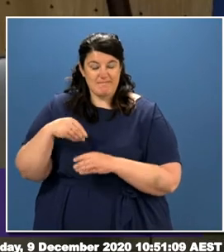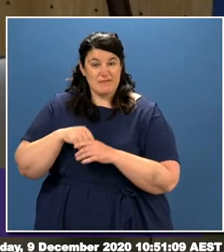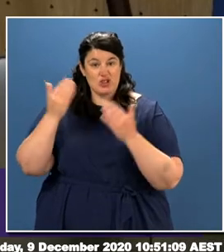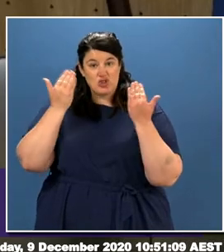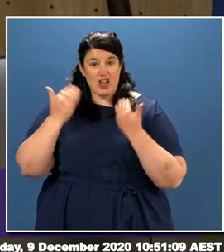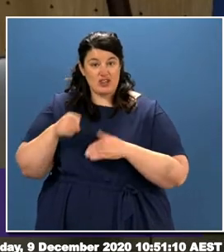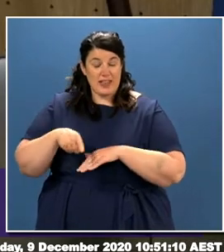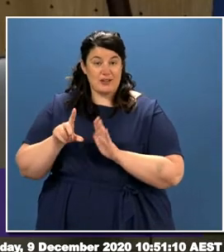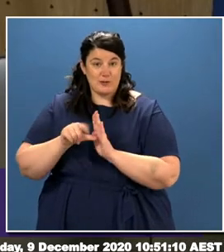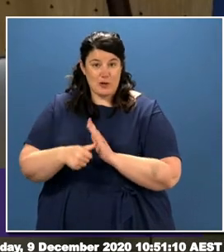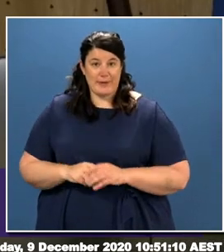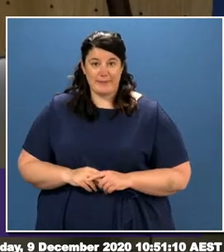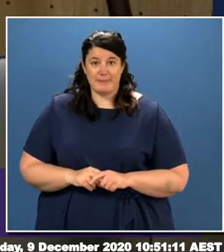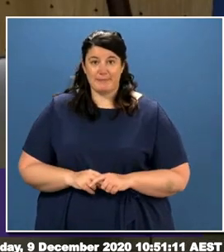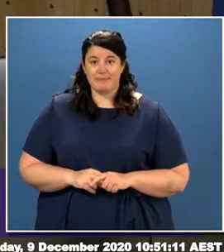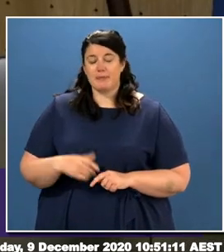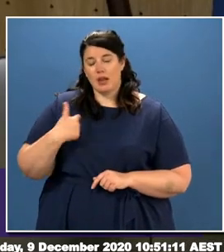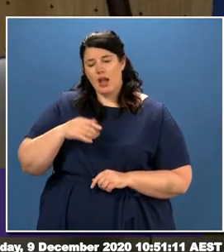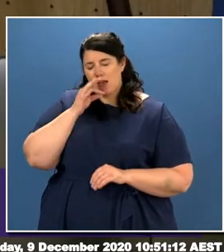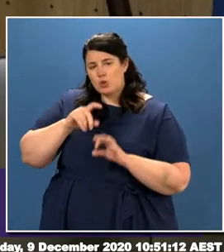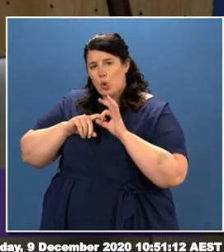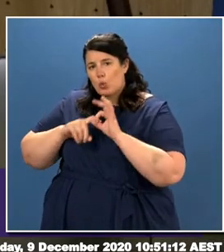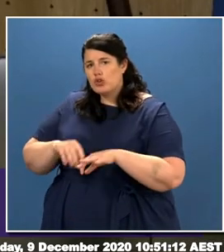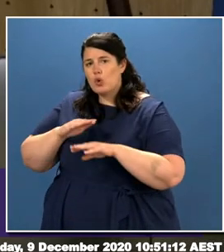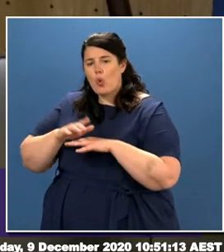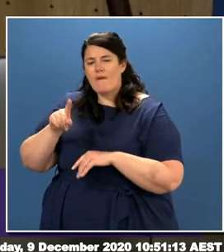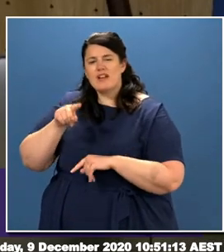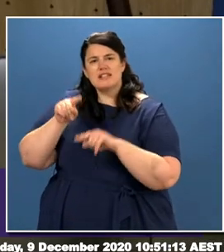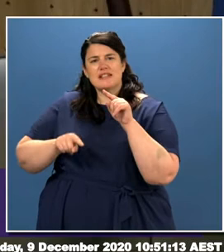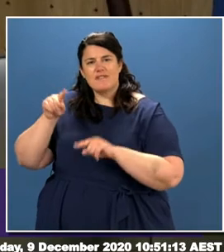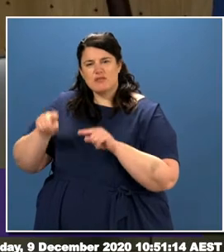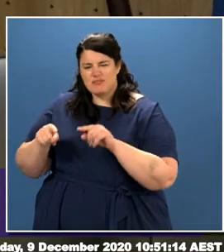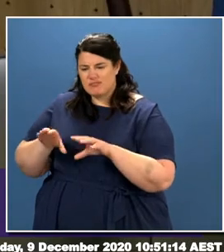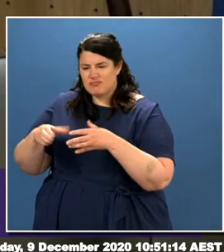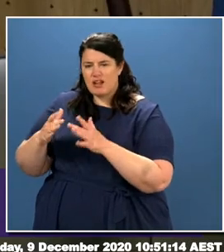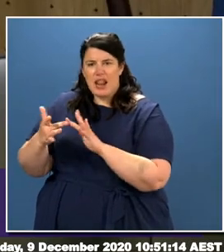I wanted to talk to you about Diverse Abilities and the advantages the